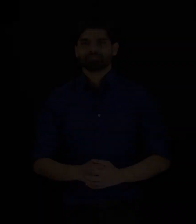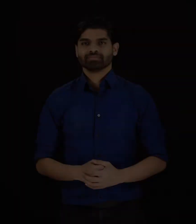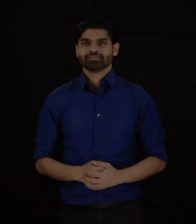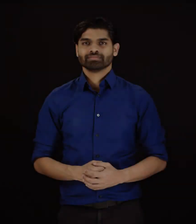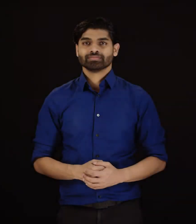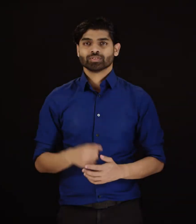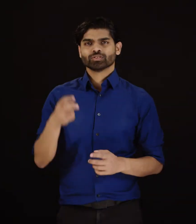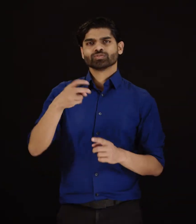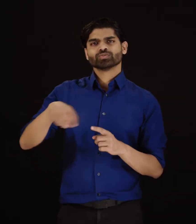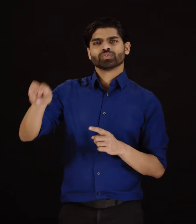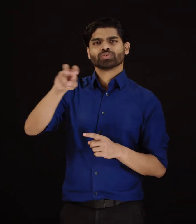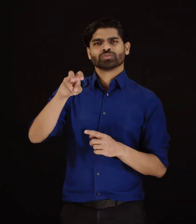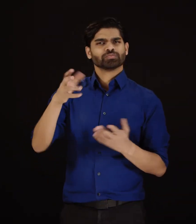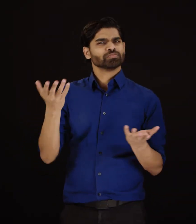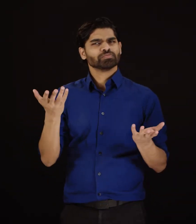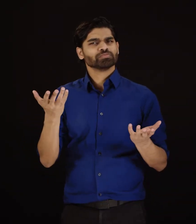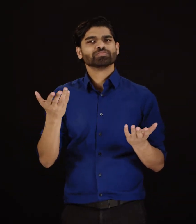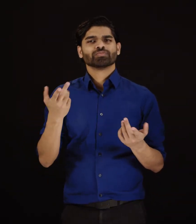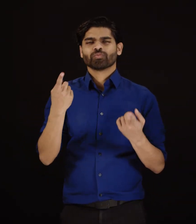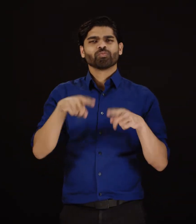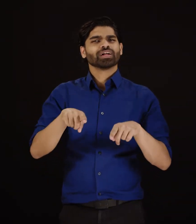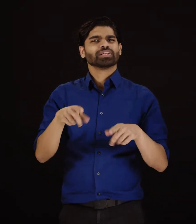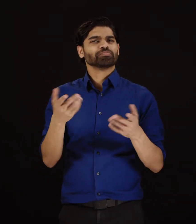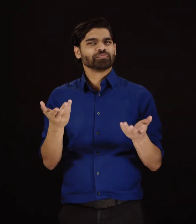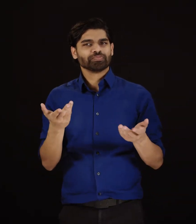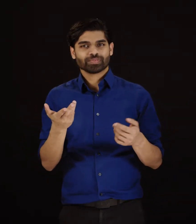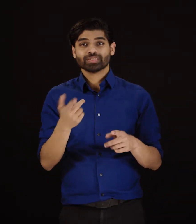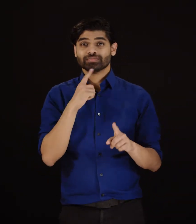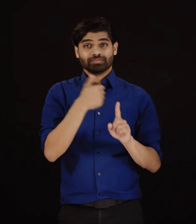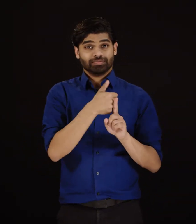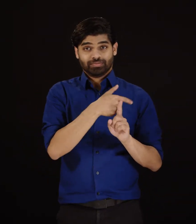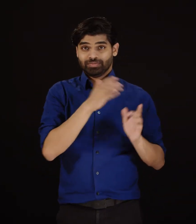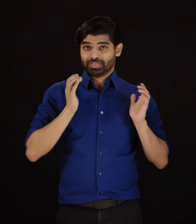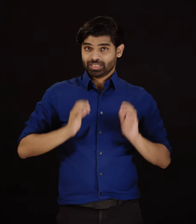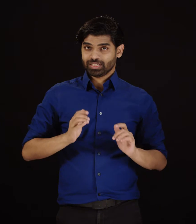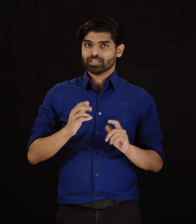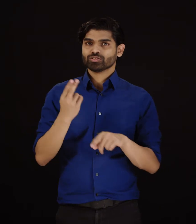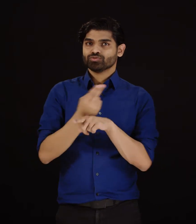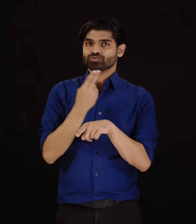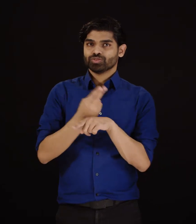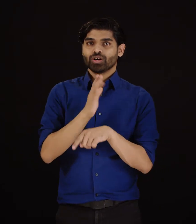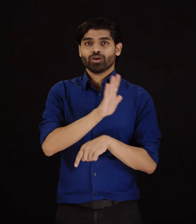Roaming occurs when a customer uses their wireless services outside of their